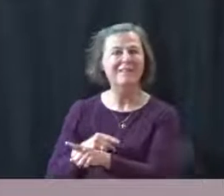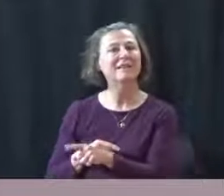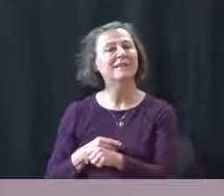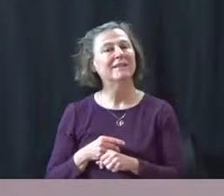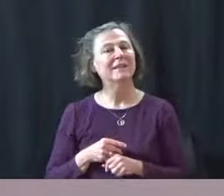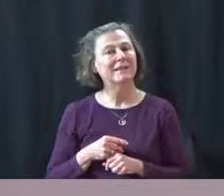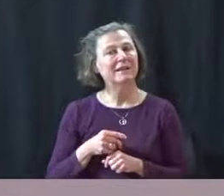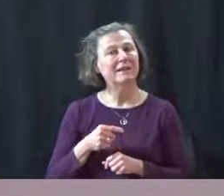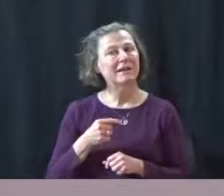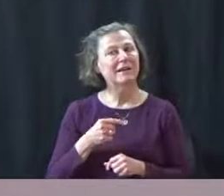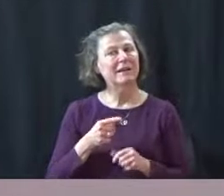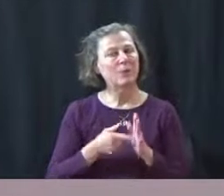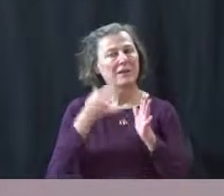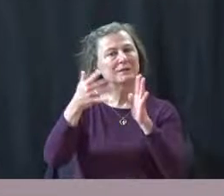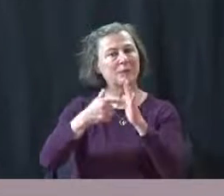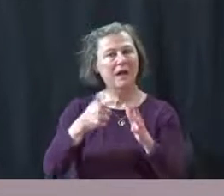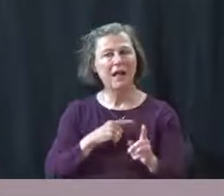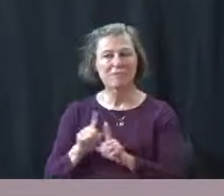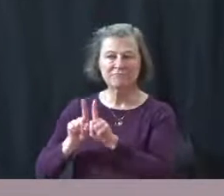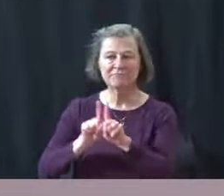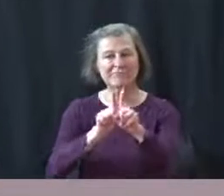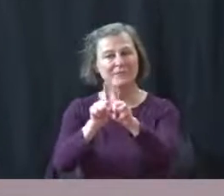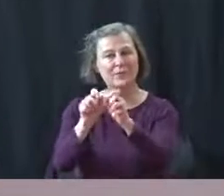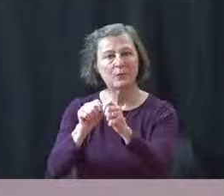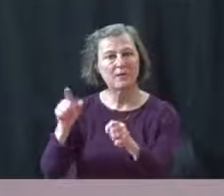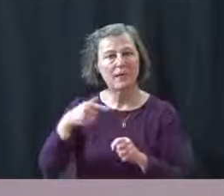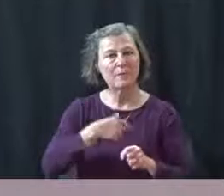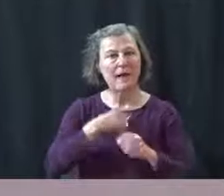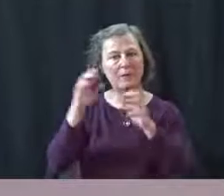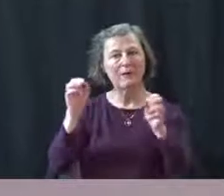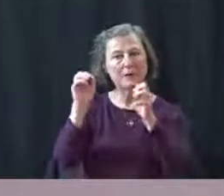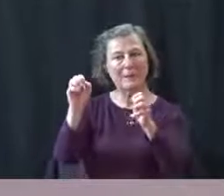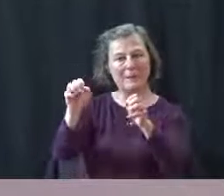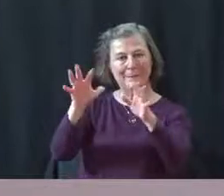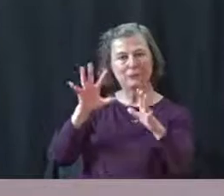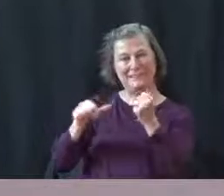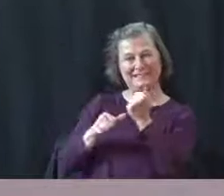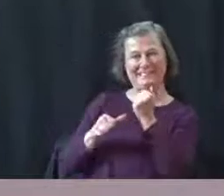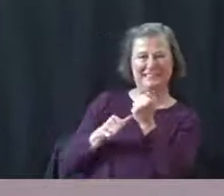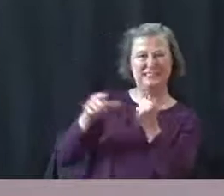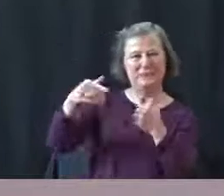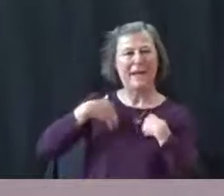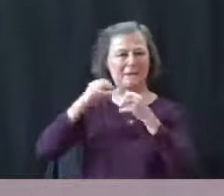with him some when I was his magician's assistant, he had a magic act too -- and he told me once